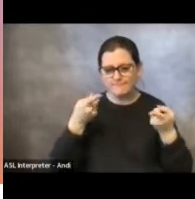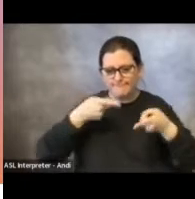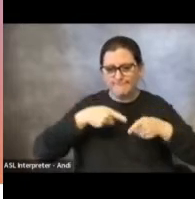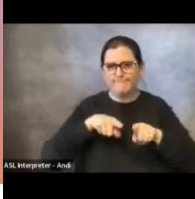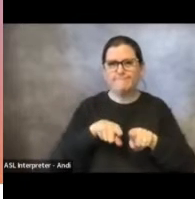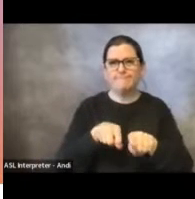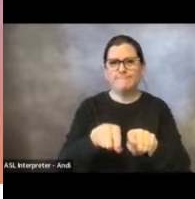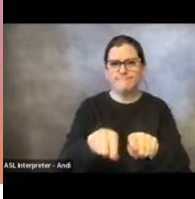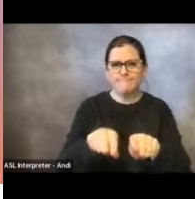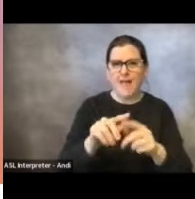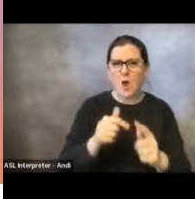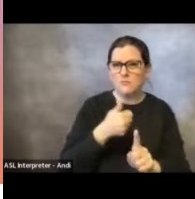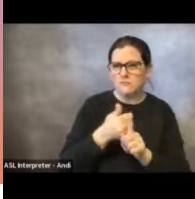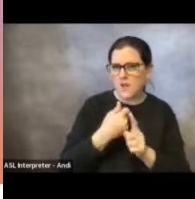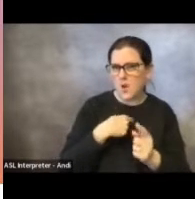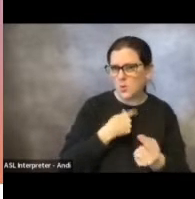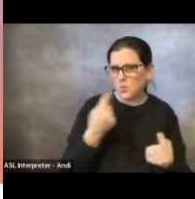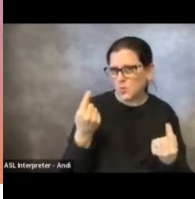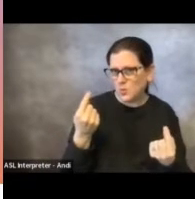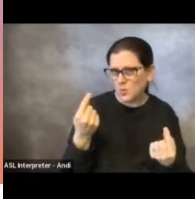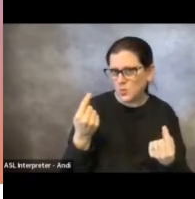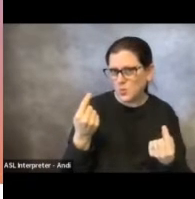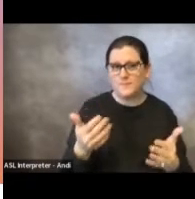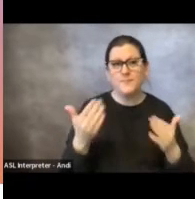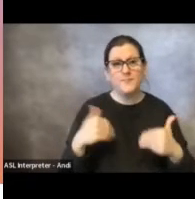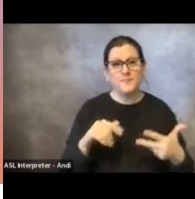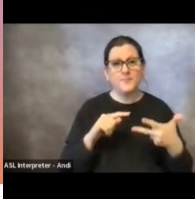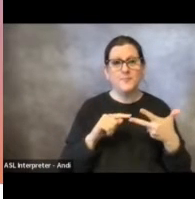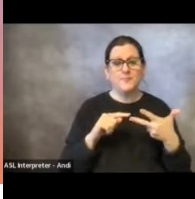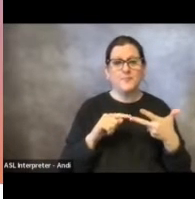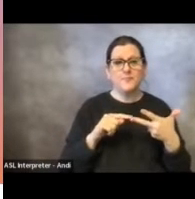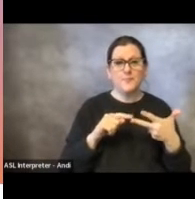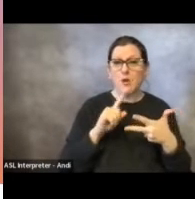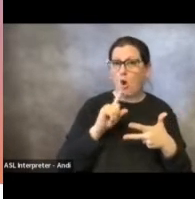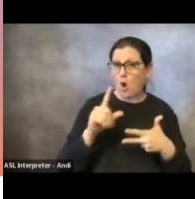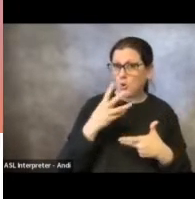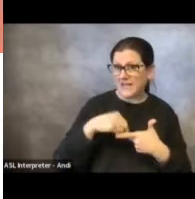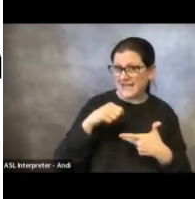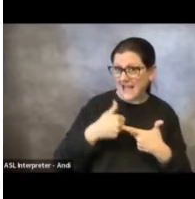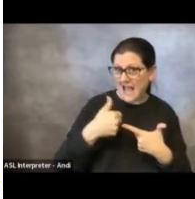does that impact what we're doing? Next, we're going to talk about kind of like, are you in the game? You know, what is access? We're going to try to